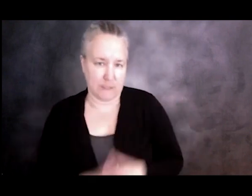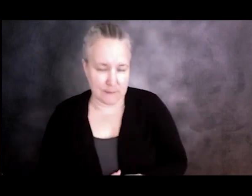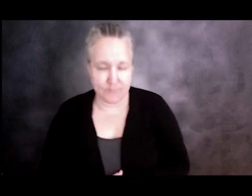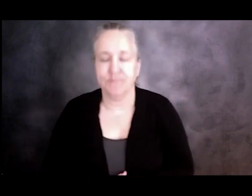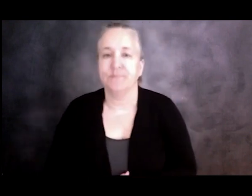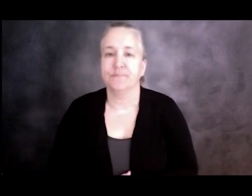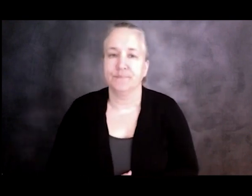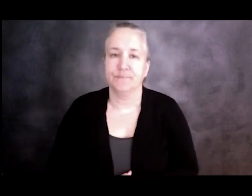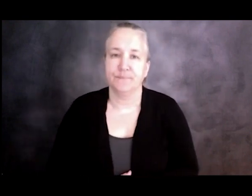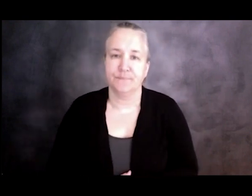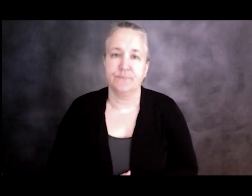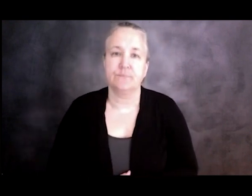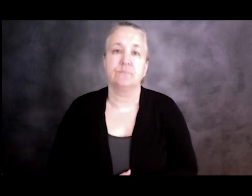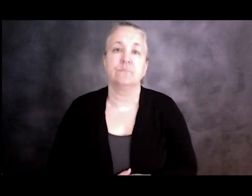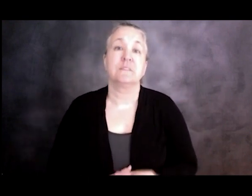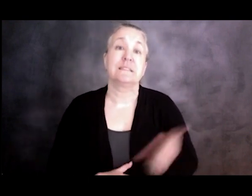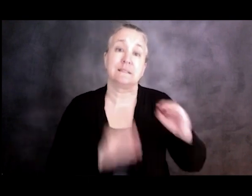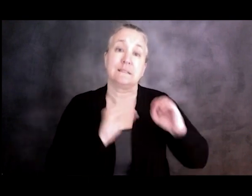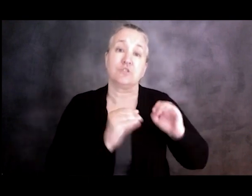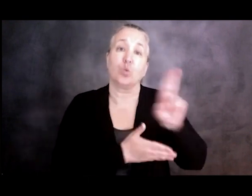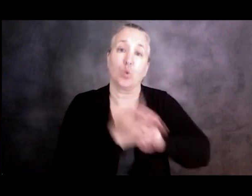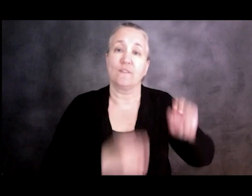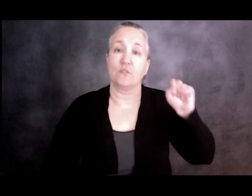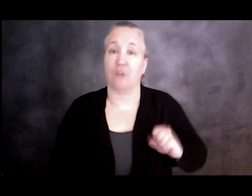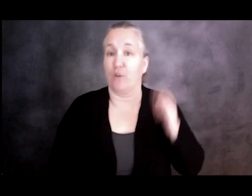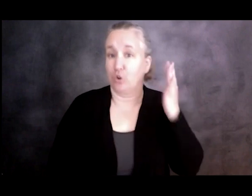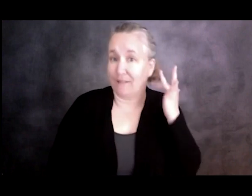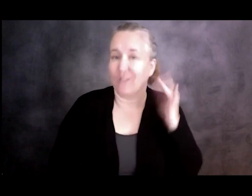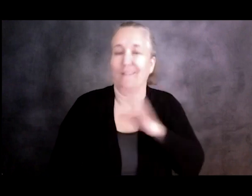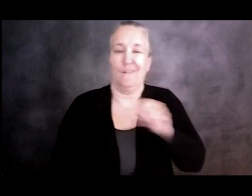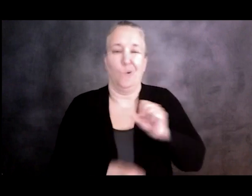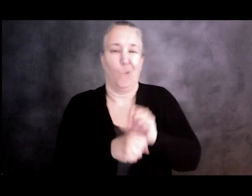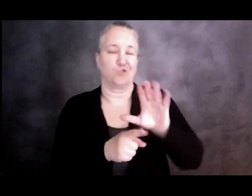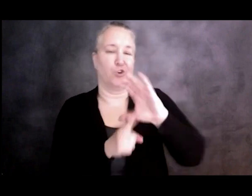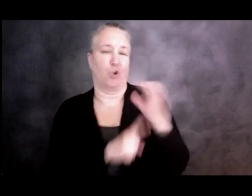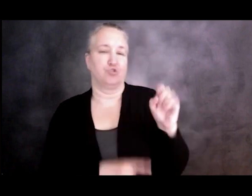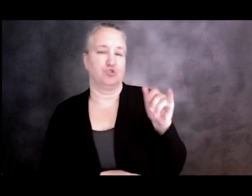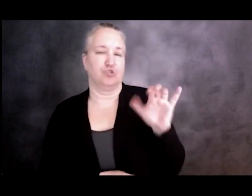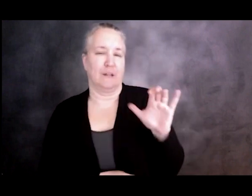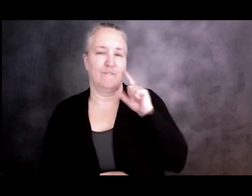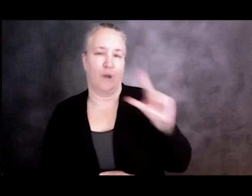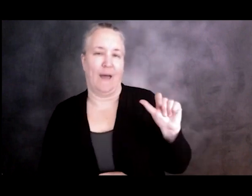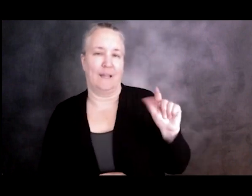Along with teaching at the University of Southern California, he works as a cultural critic-at-large for The Los Angeles Times.